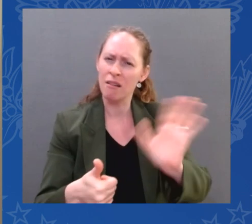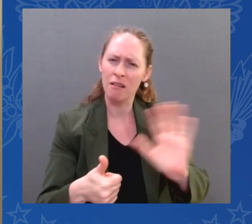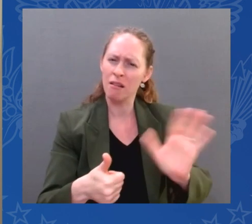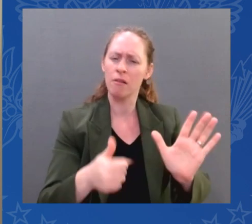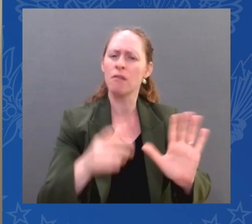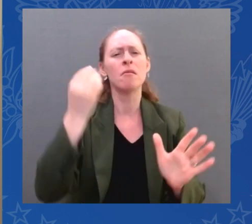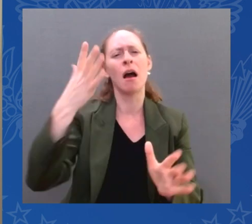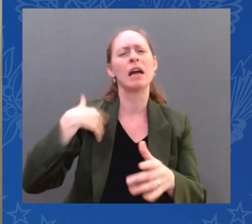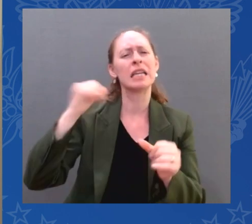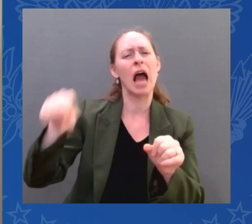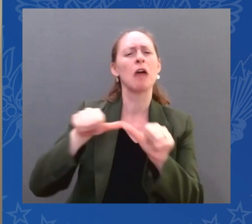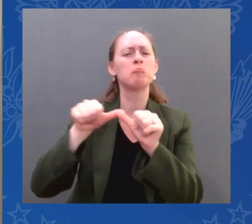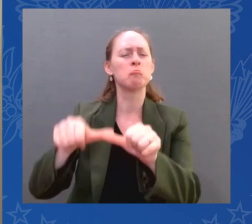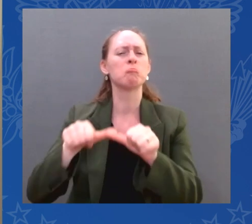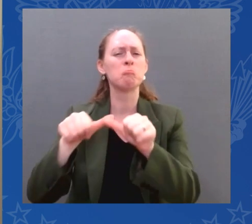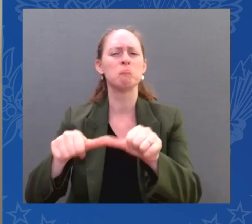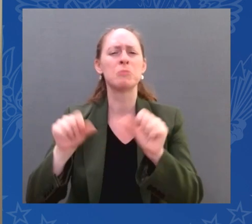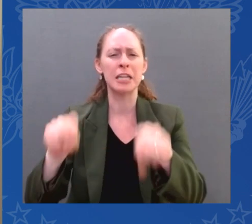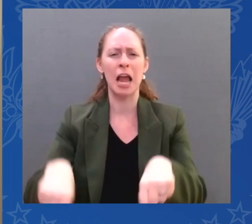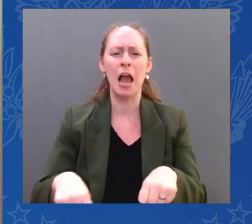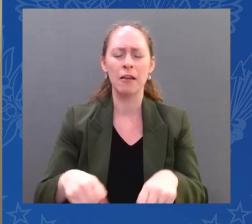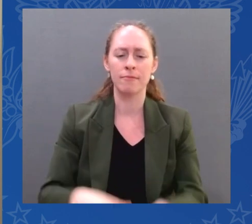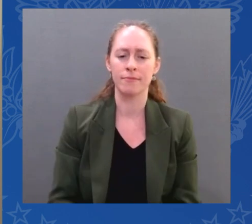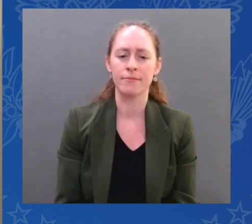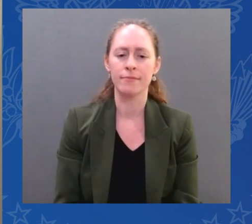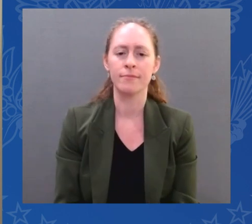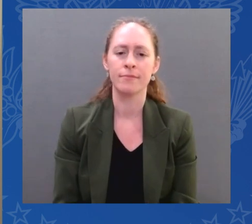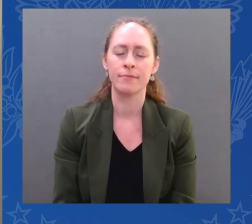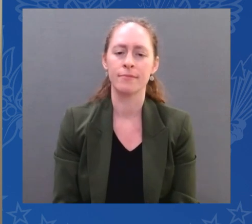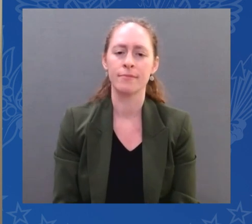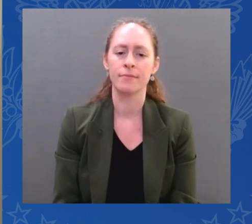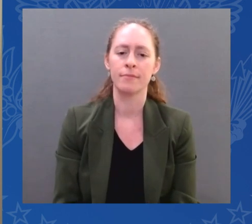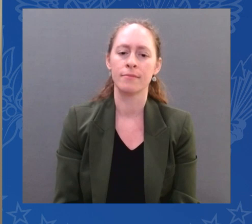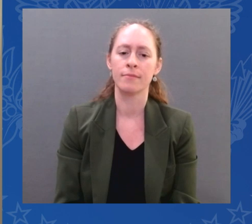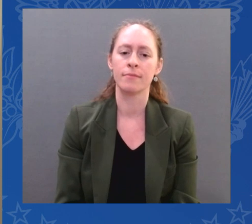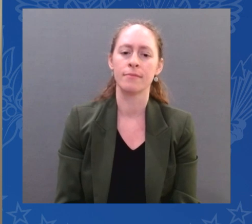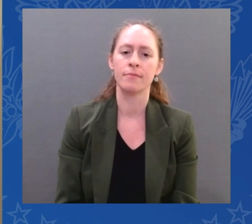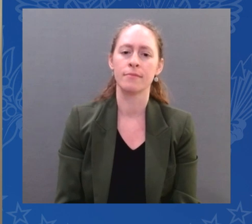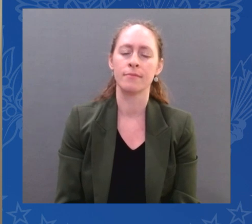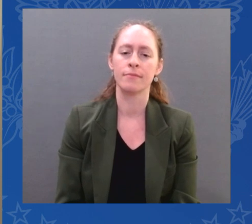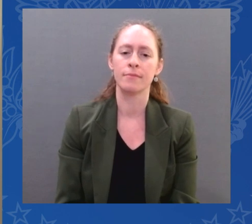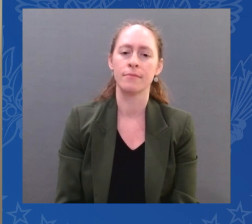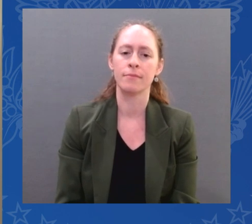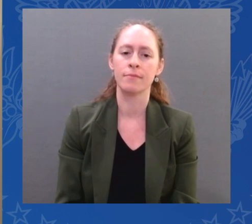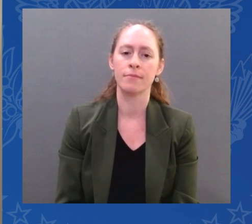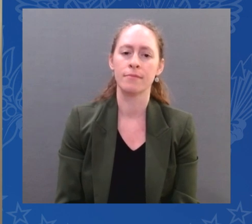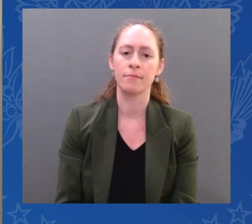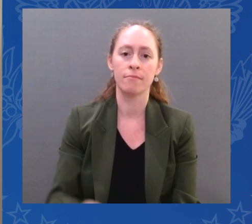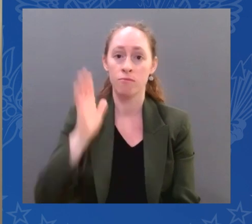are you going to talk to President Xi before you make any decision on the China tariffs? Do you want to have an engagement with him